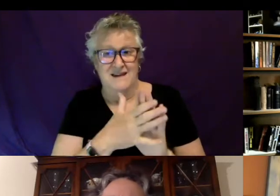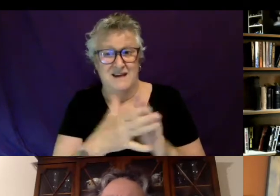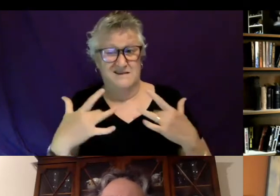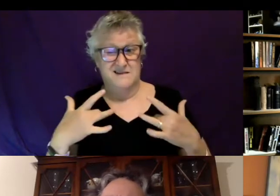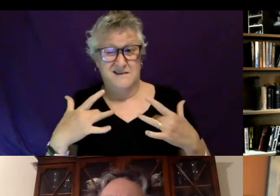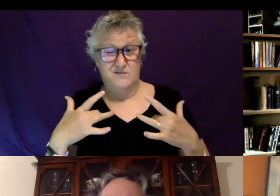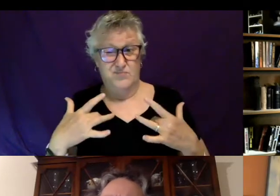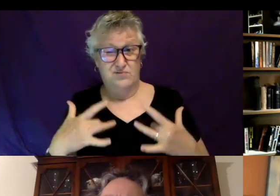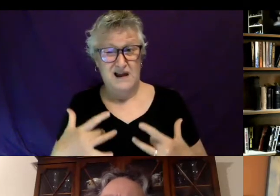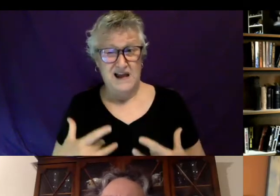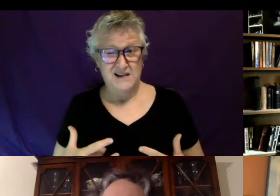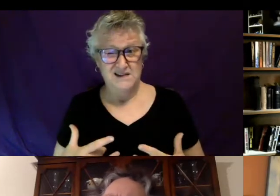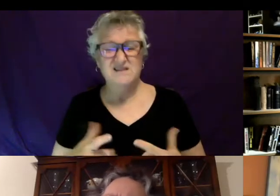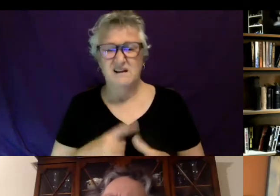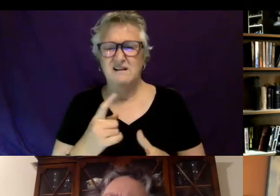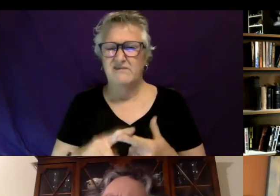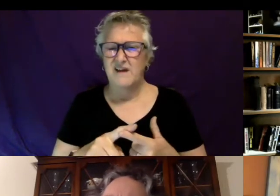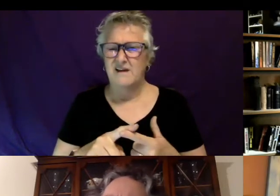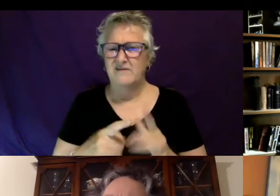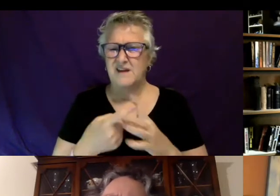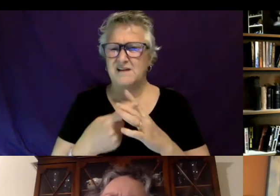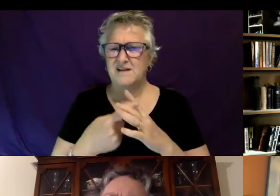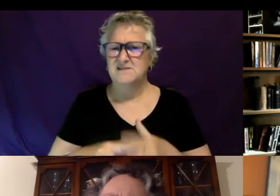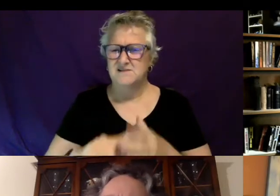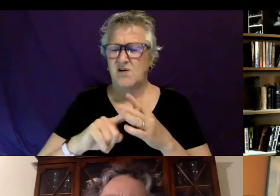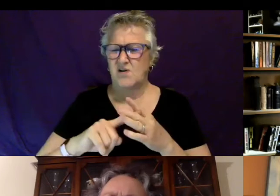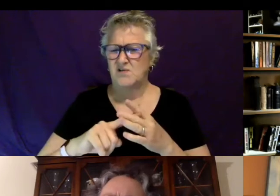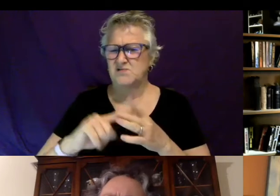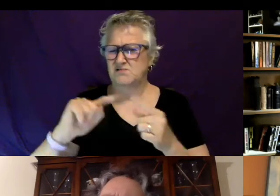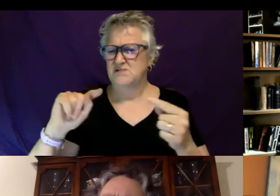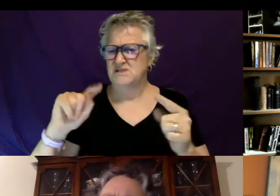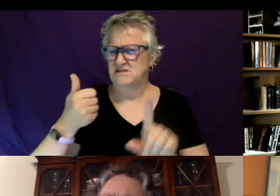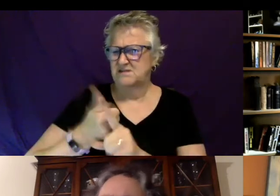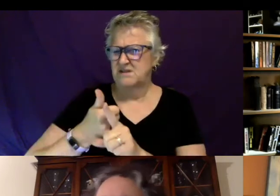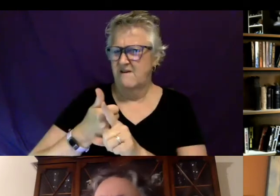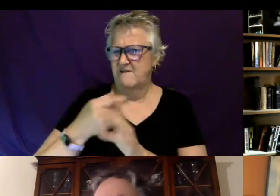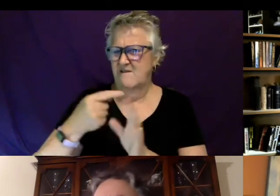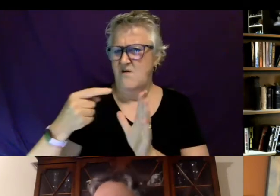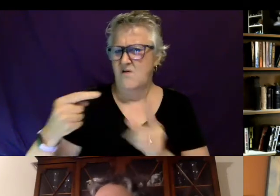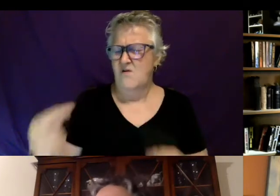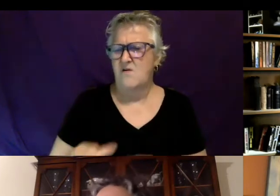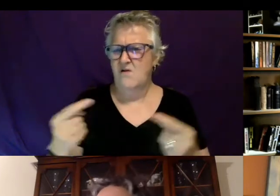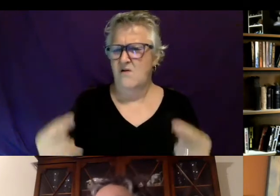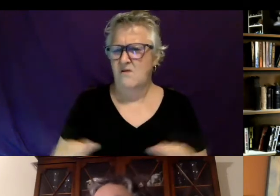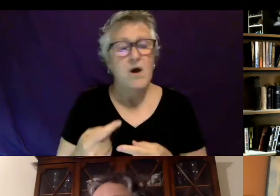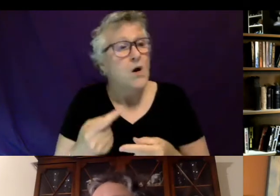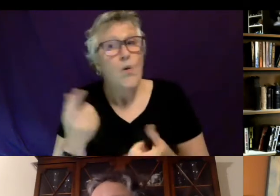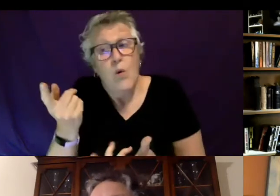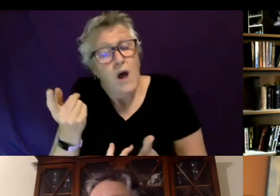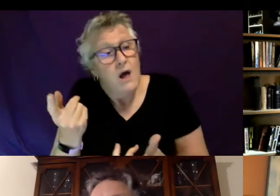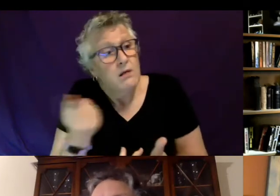picking at themselves... They're community birds, they're used to living in a huge flock, and then we isolate them. It's very hard.